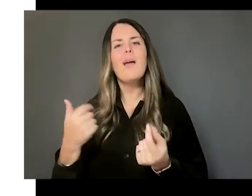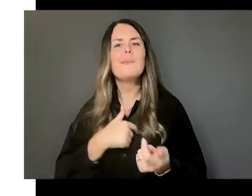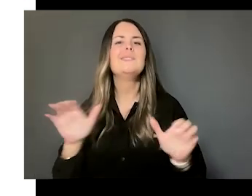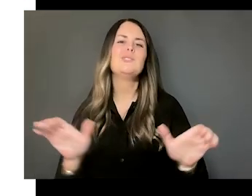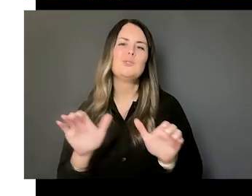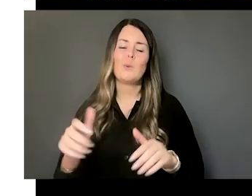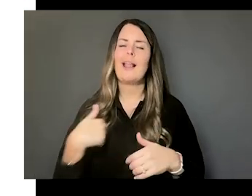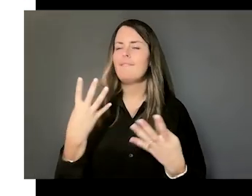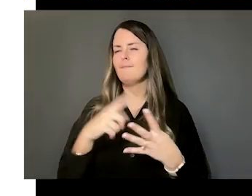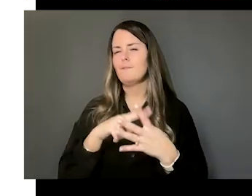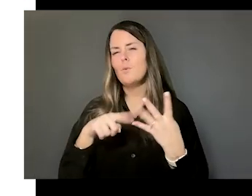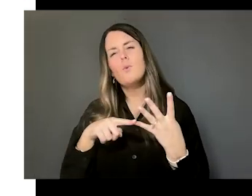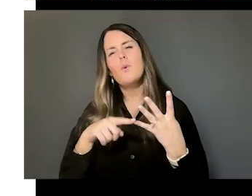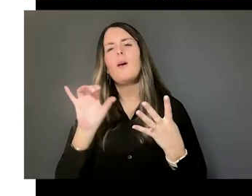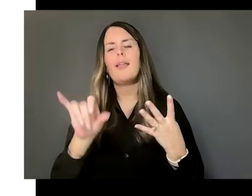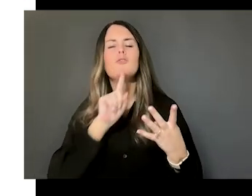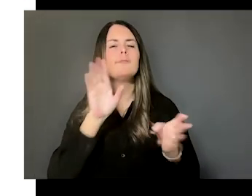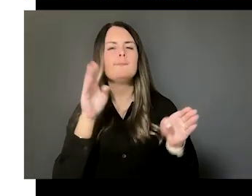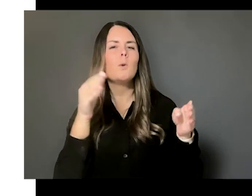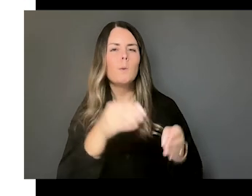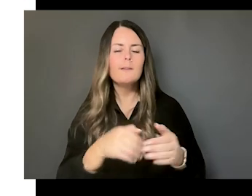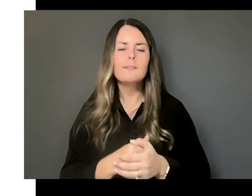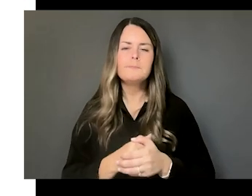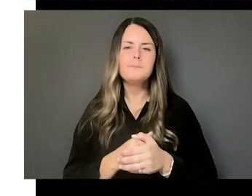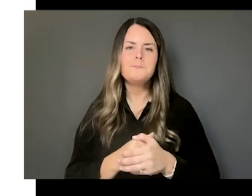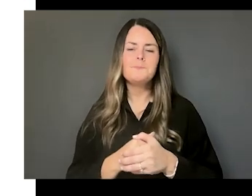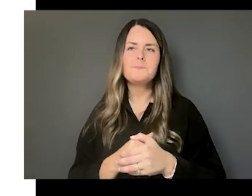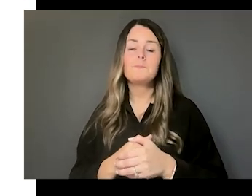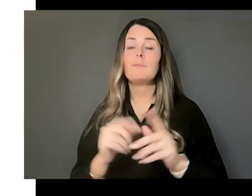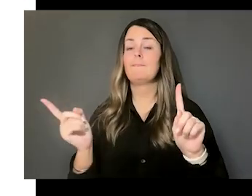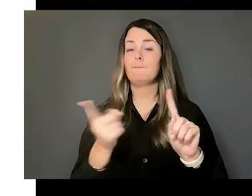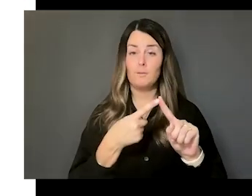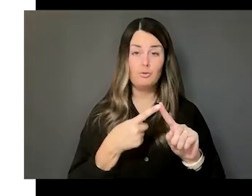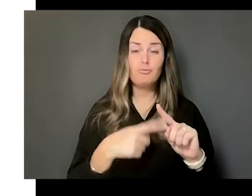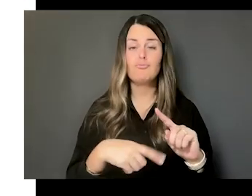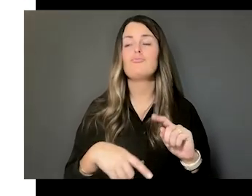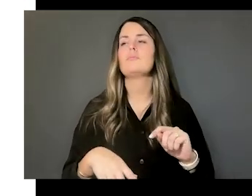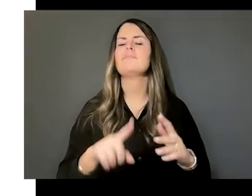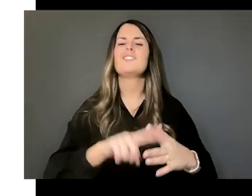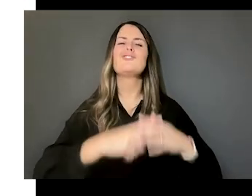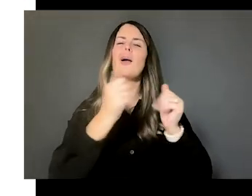Four things that we've really focused in on. The first thing is starting with the vision,